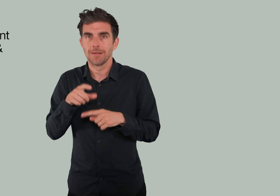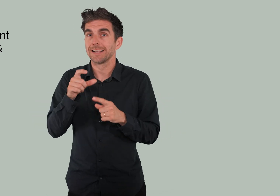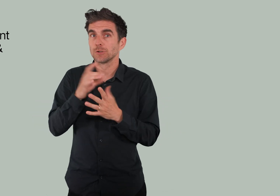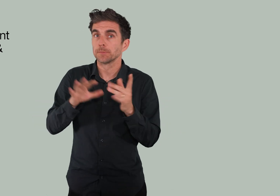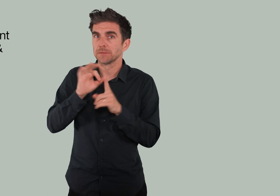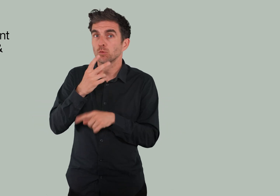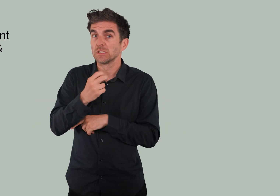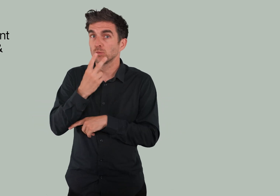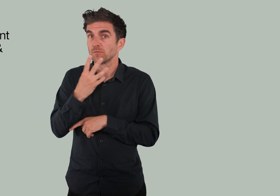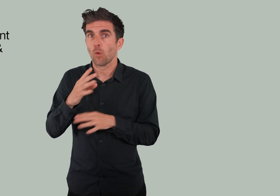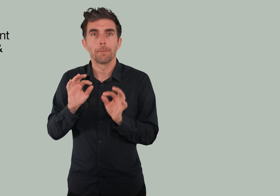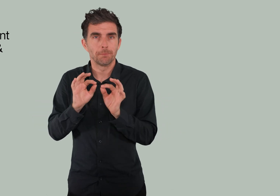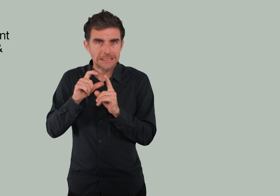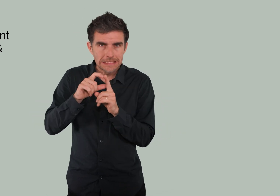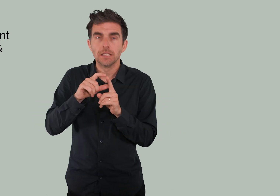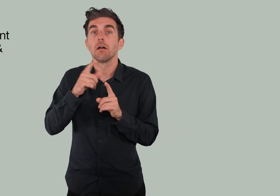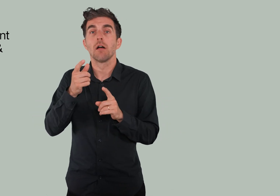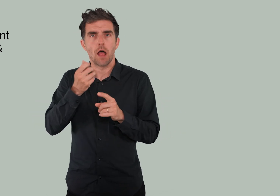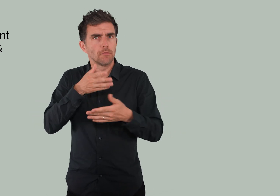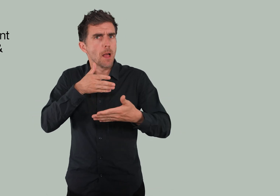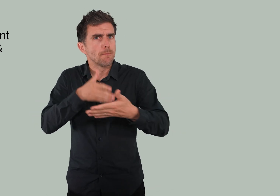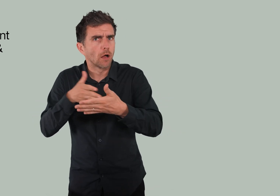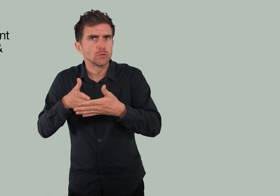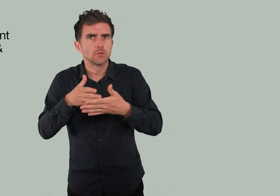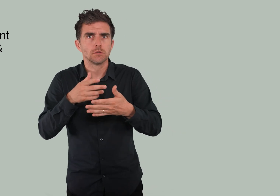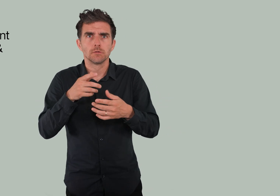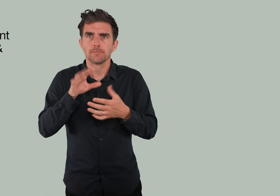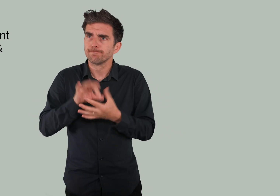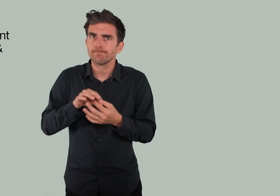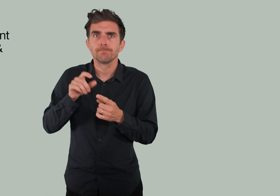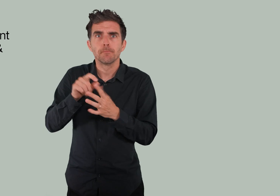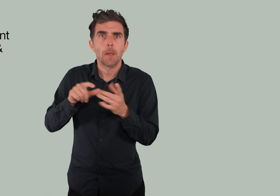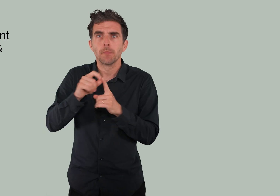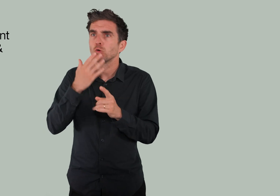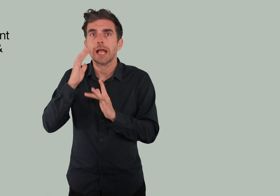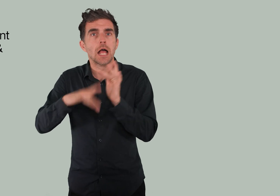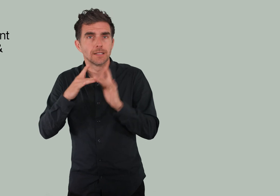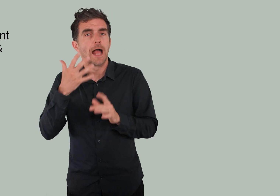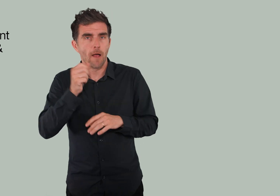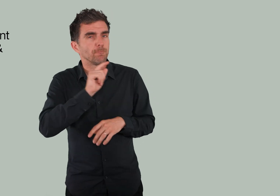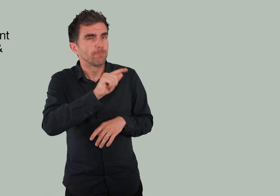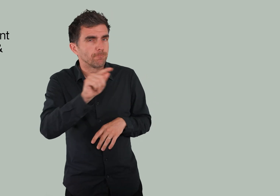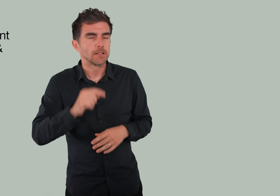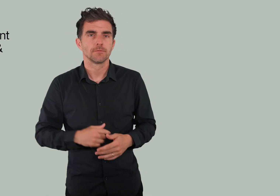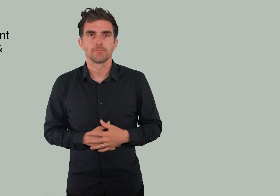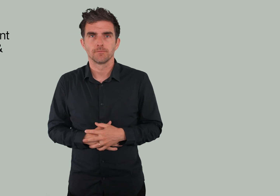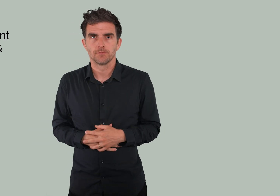(DWP, 2024d) there are barriers for PIP customers using the internet.